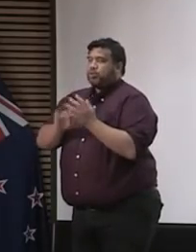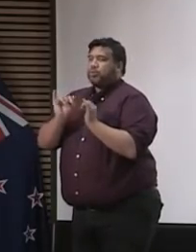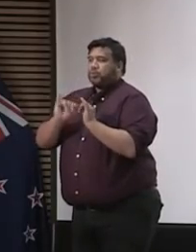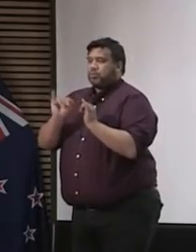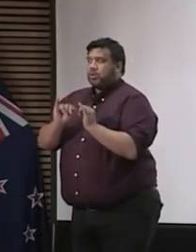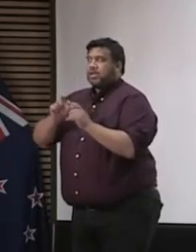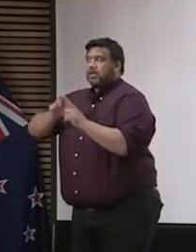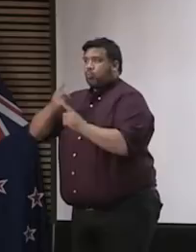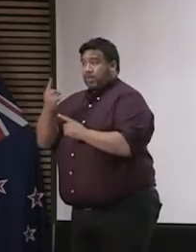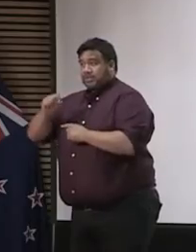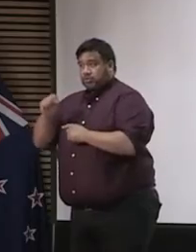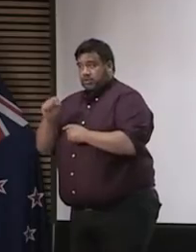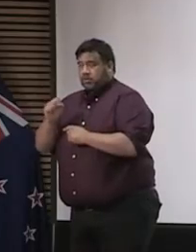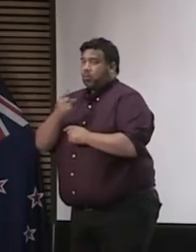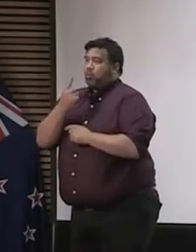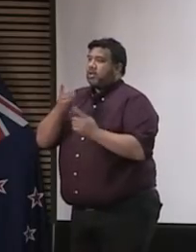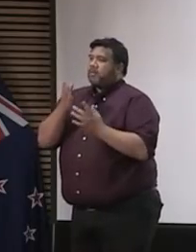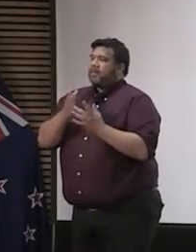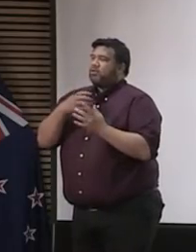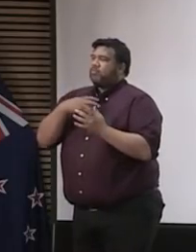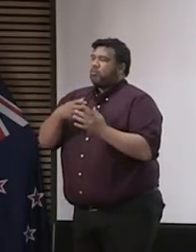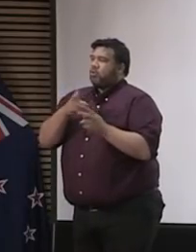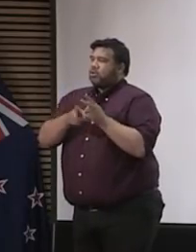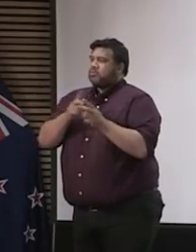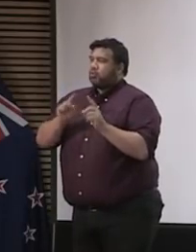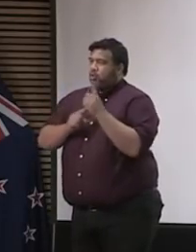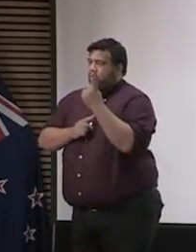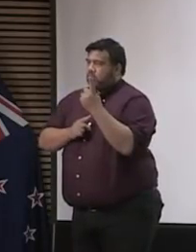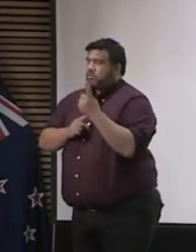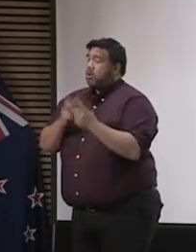They are both reported as being in a stable condition.